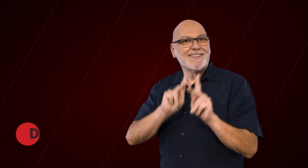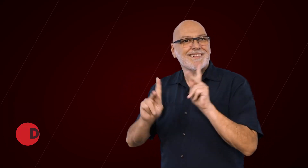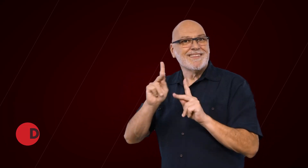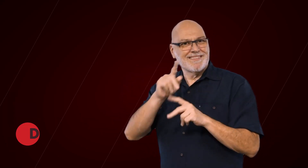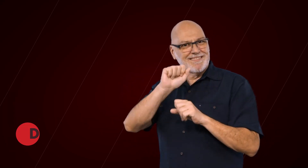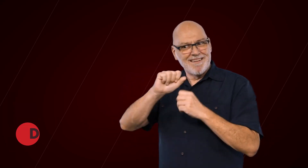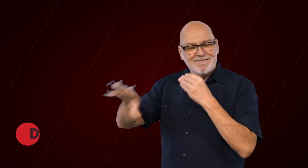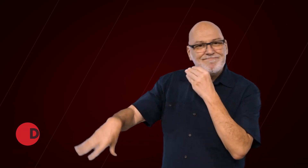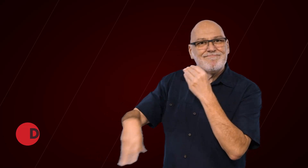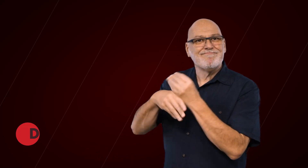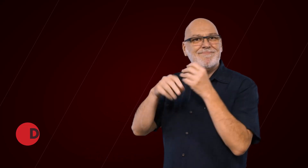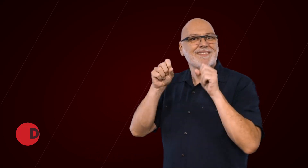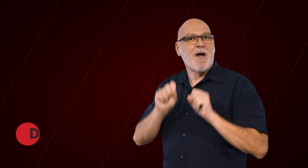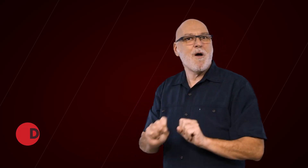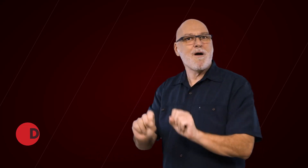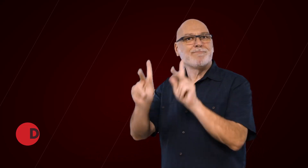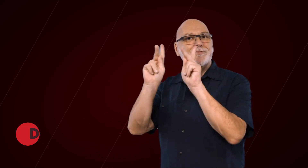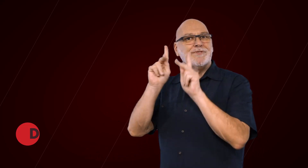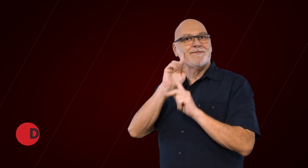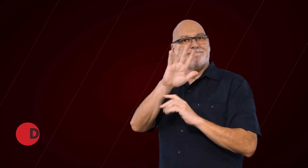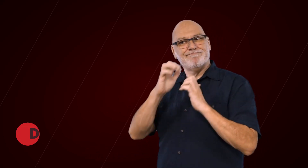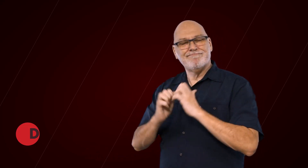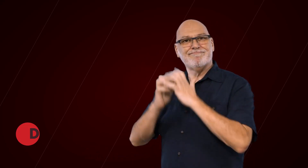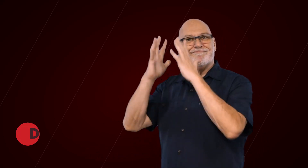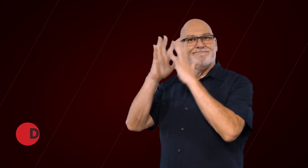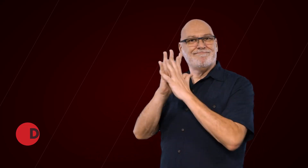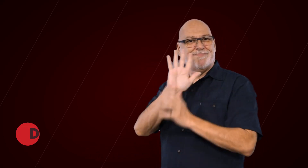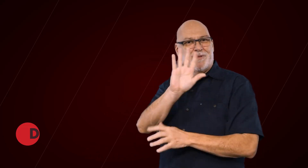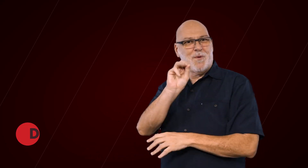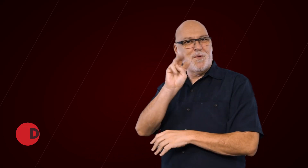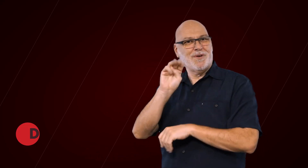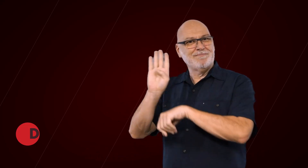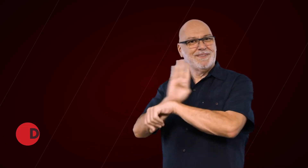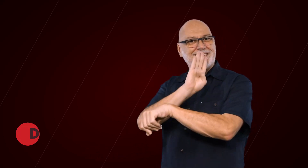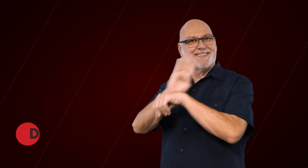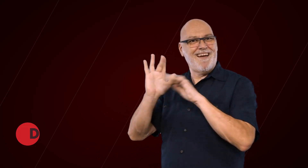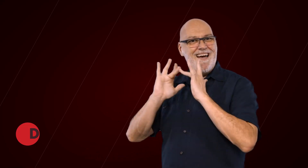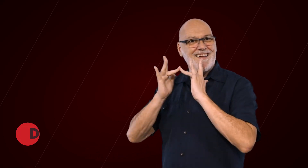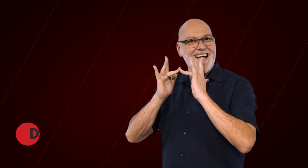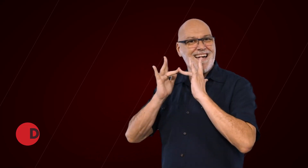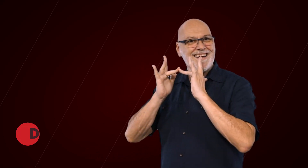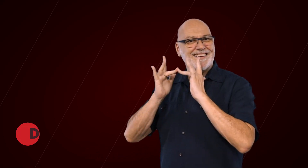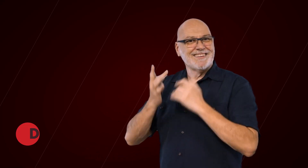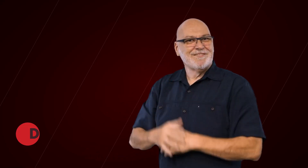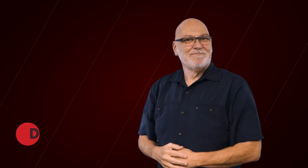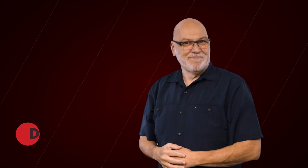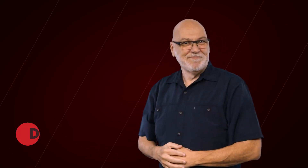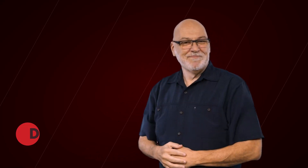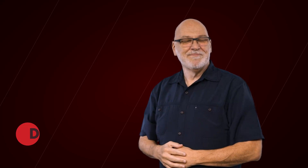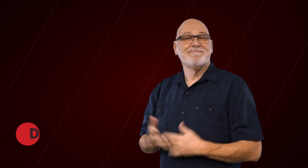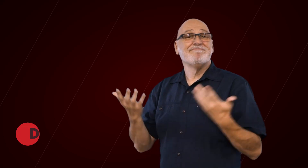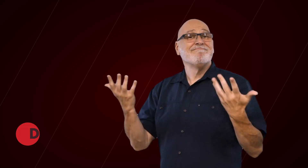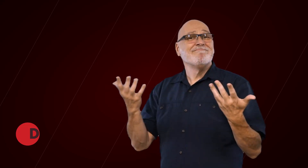opportunities to launch their own online businesses.